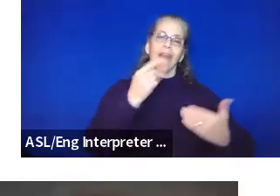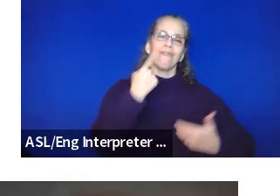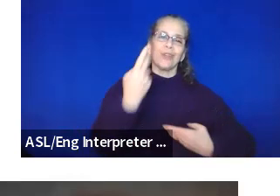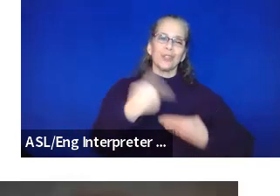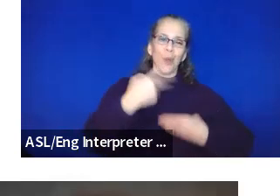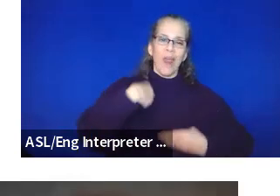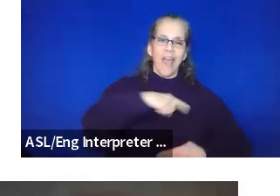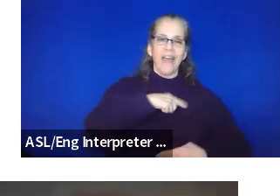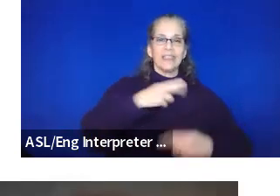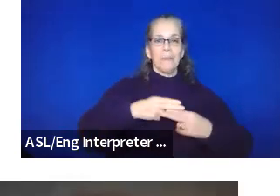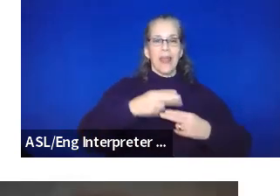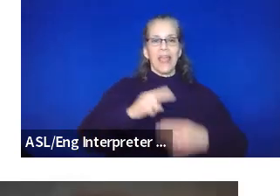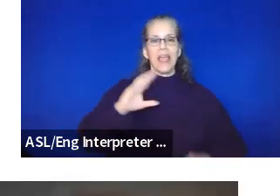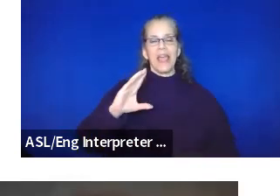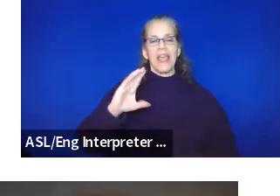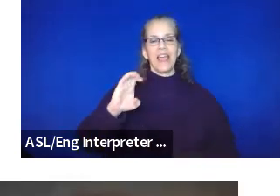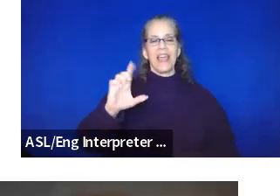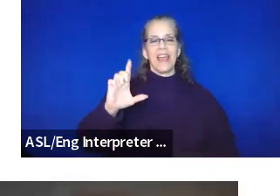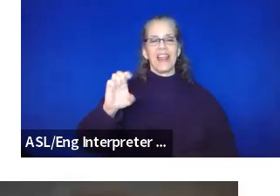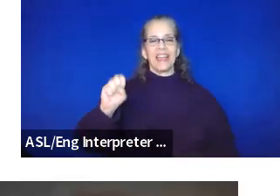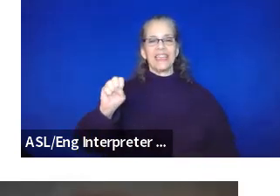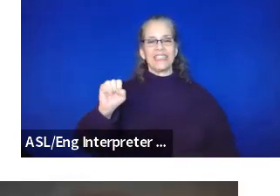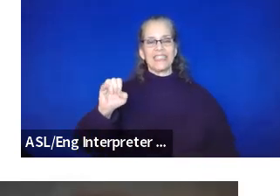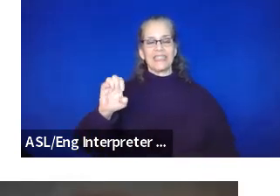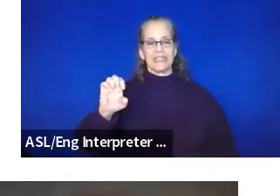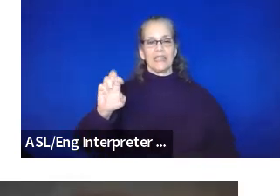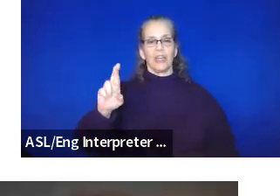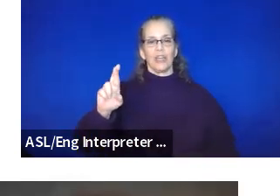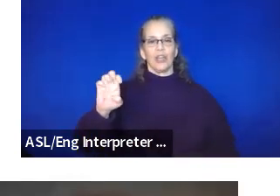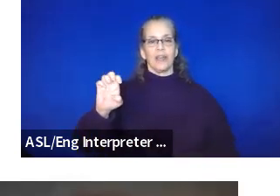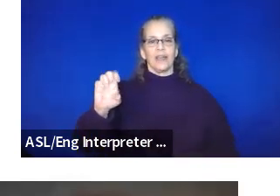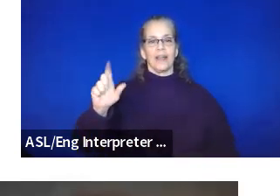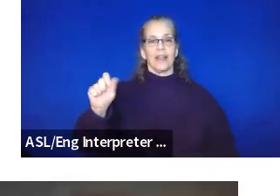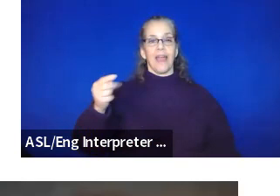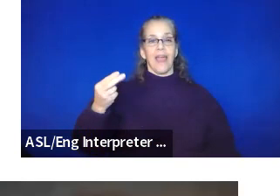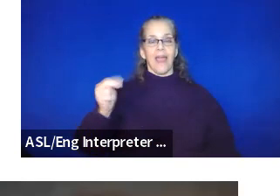My name is Cleese Relihan and I'm a member of HLAA's task force accessible inclusive